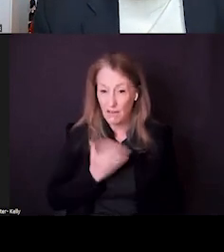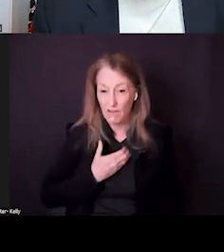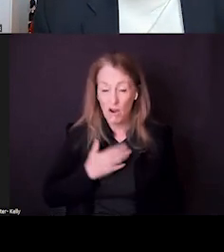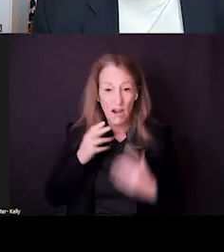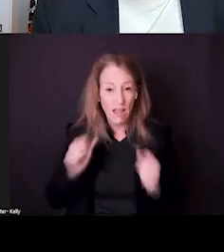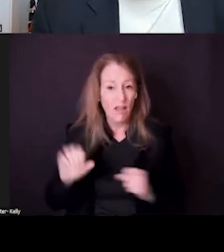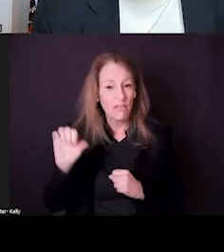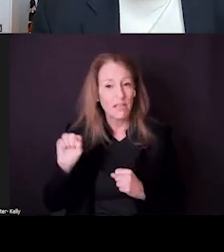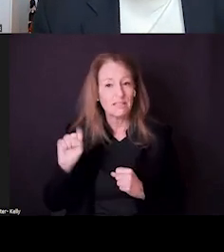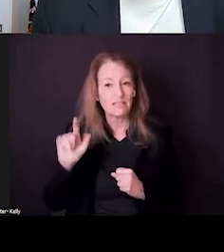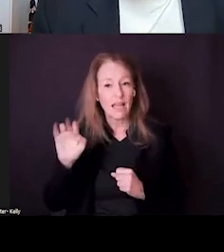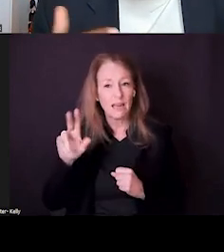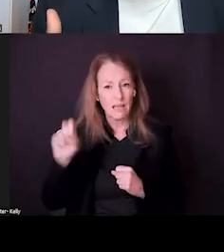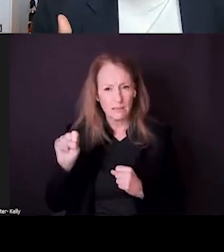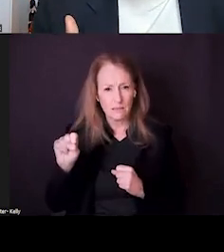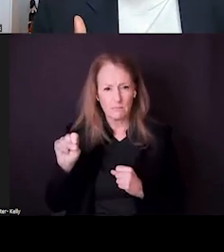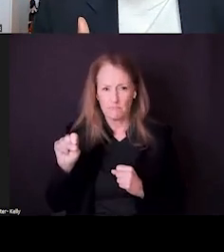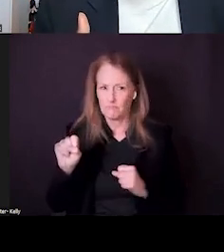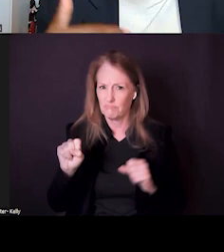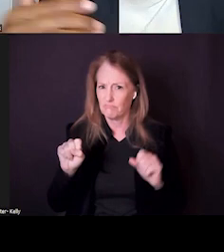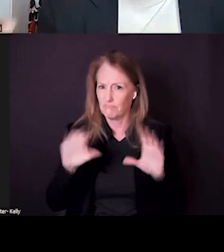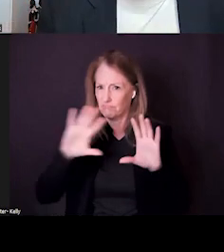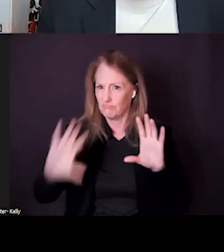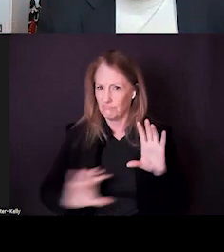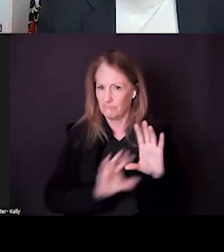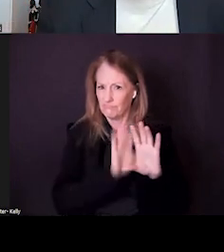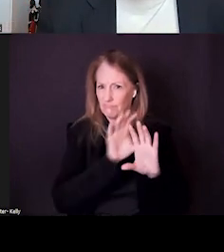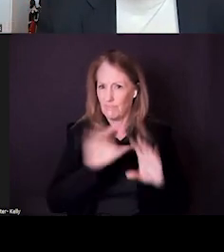DOING IN THE OTHER AREAS THAT HAVE MORE OF AN IMPACT IN OUR